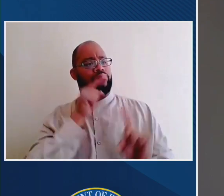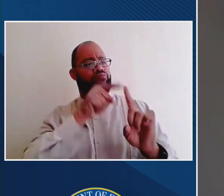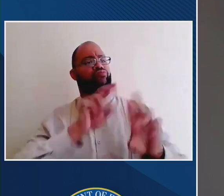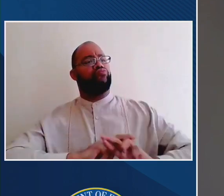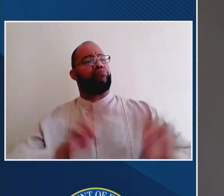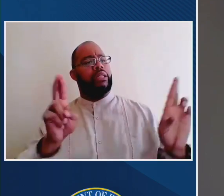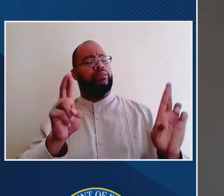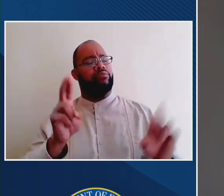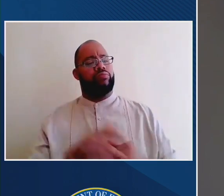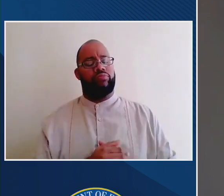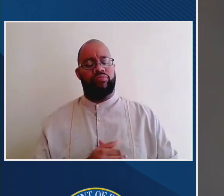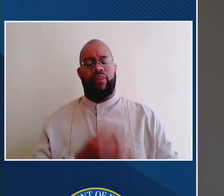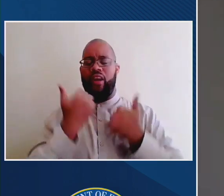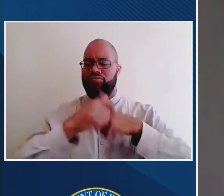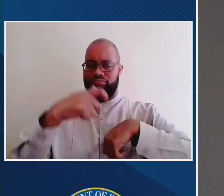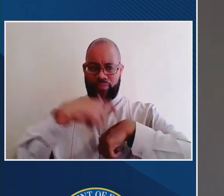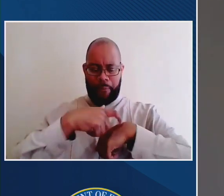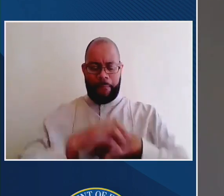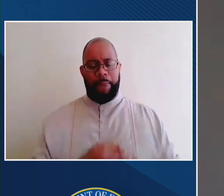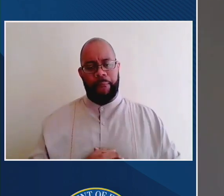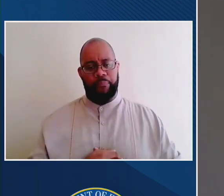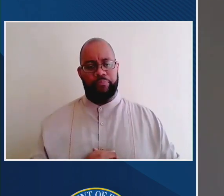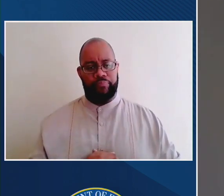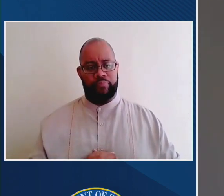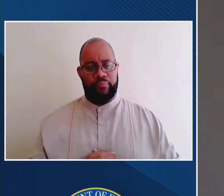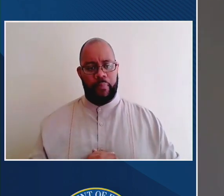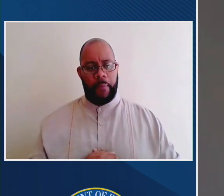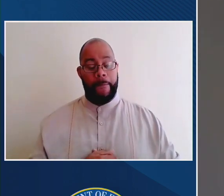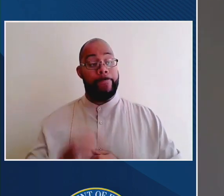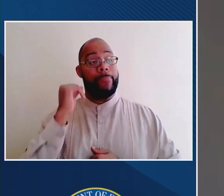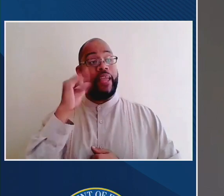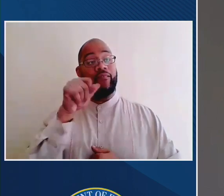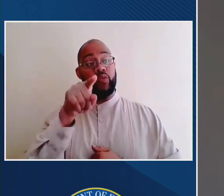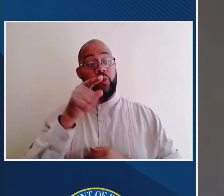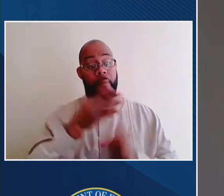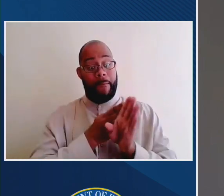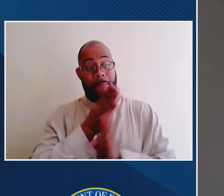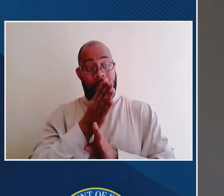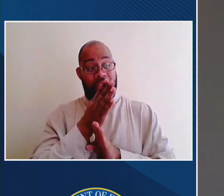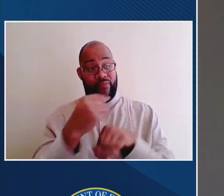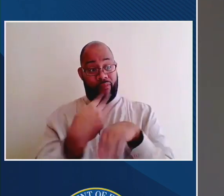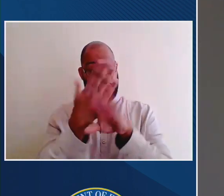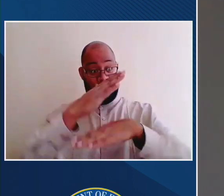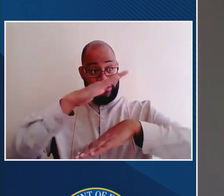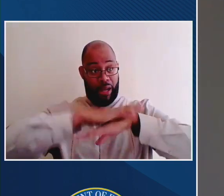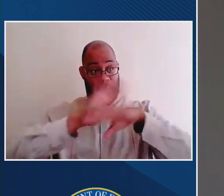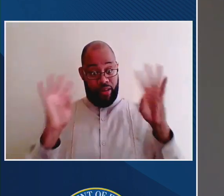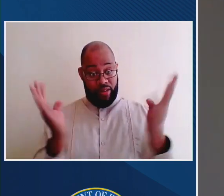given time. If you are at the main virtual table and have something to share, please